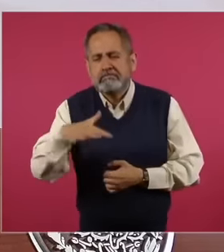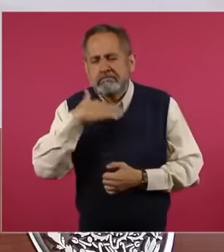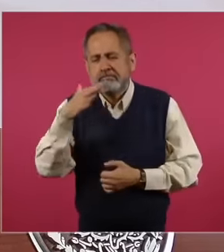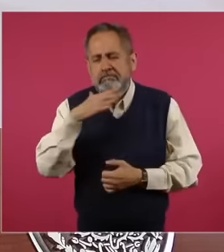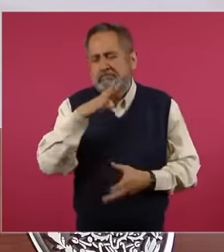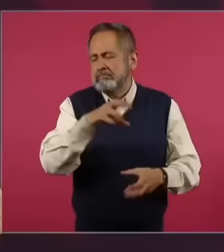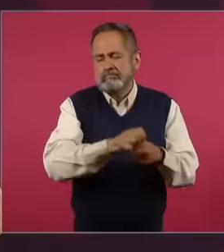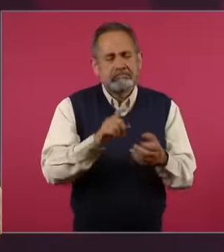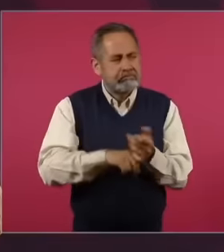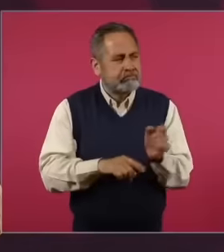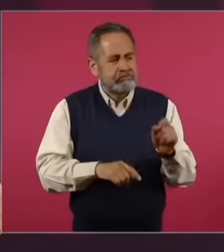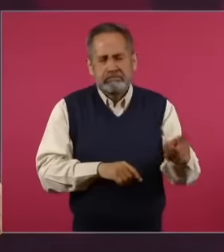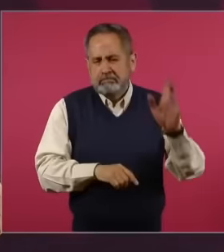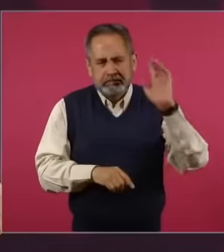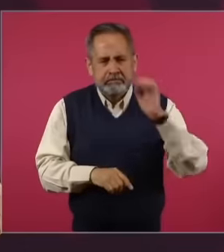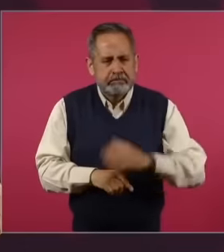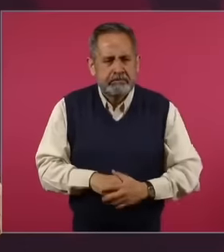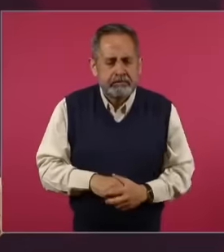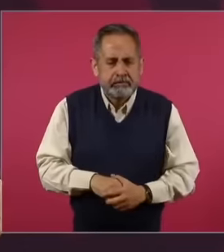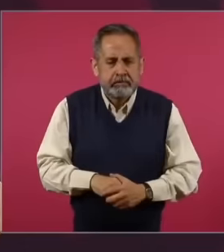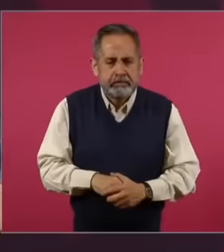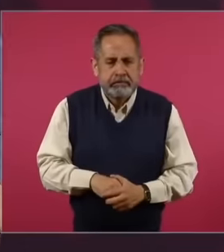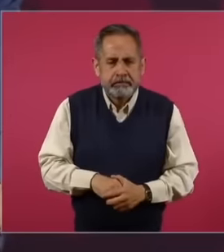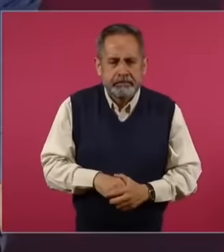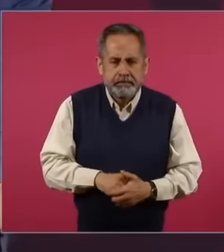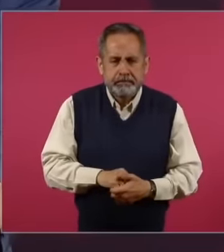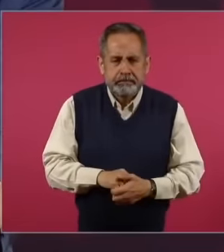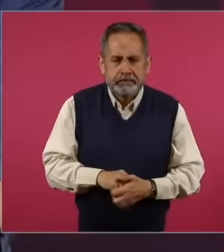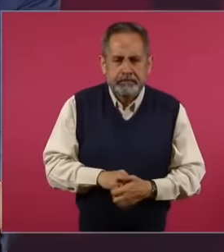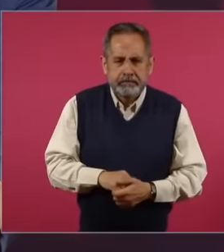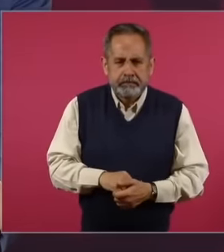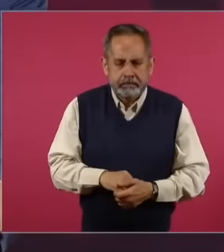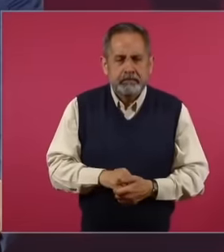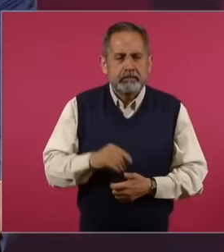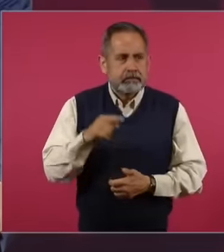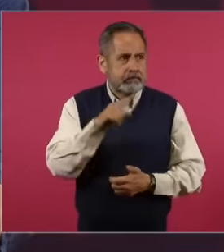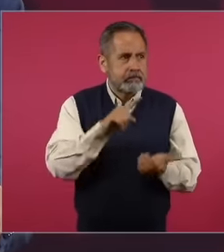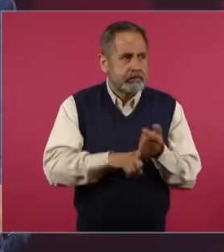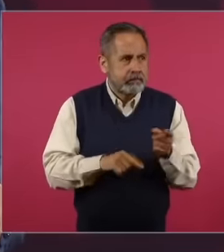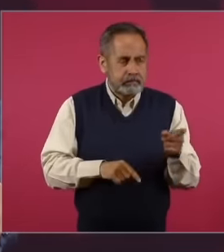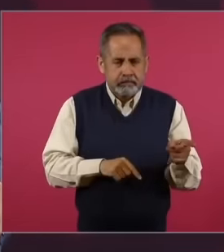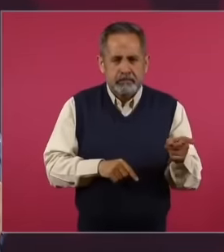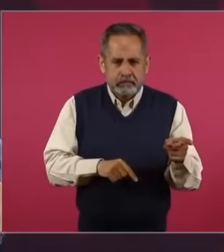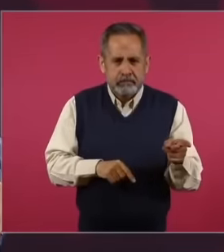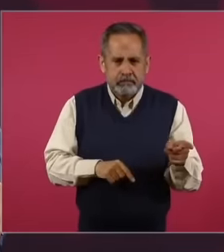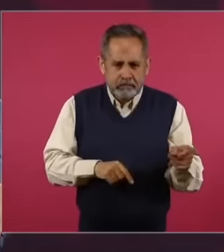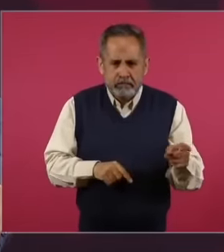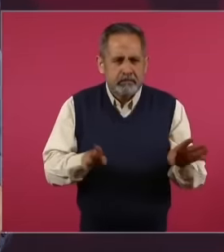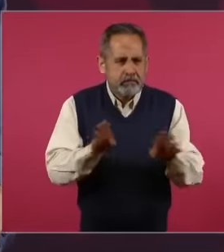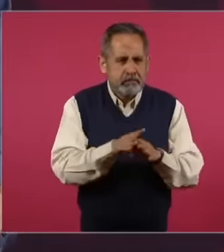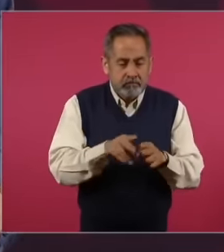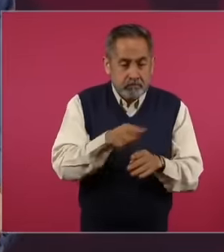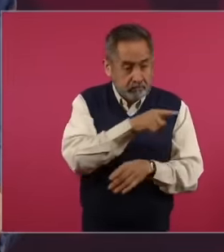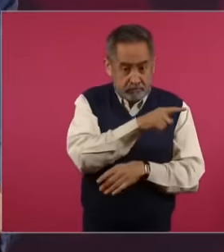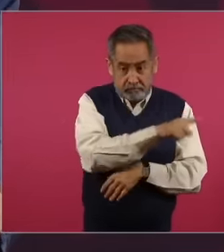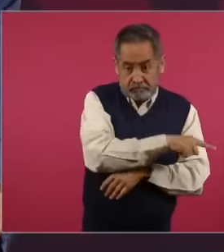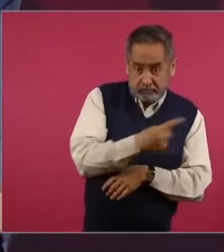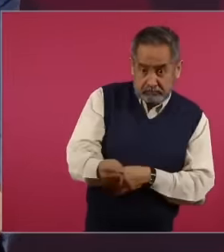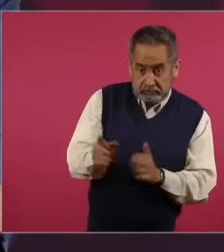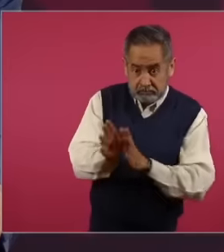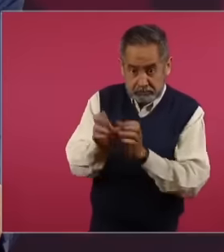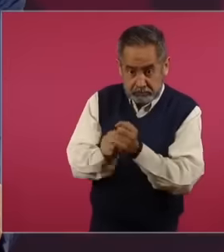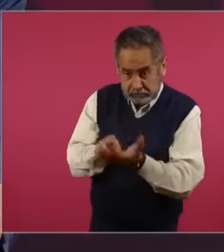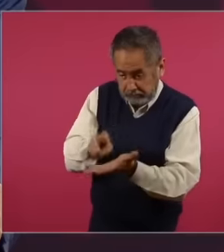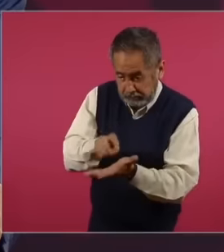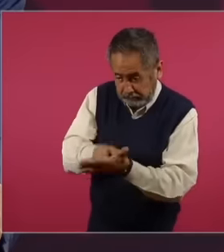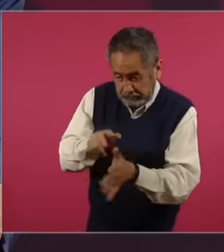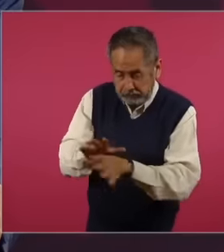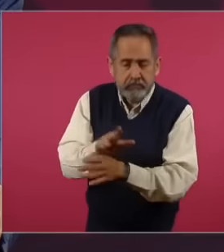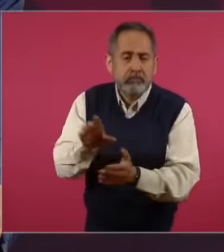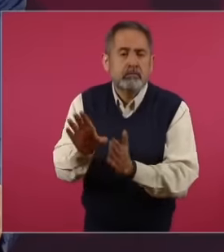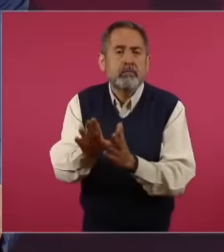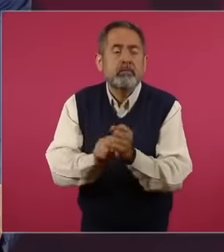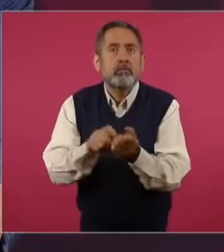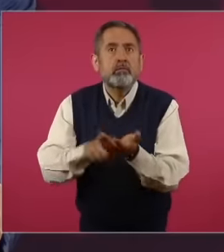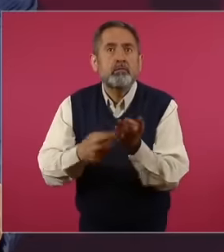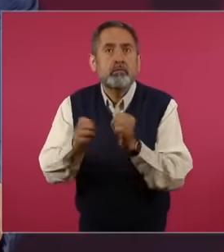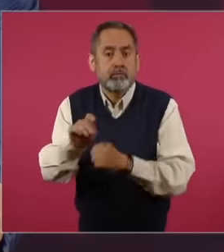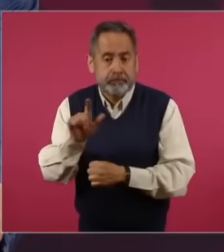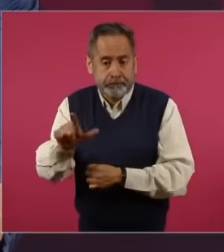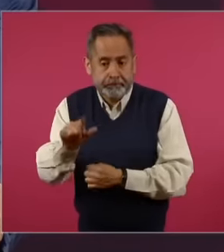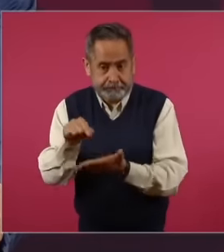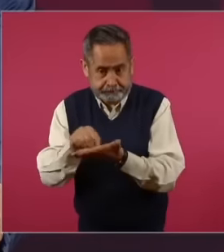because it was carrying out reforms to the constitution of 17, which had